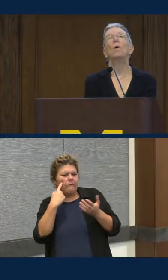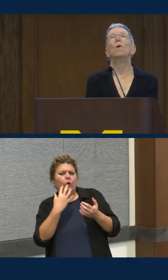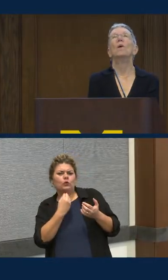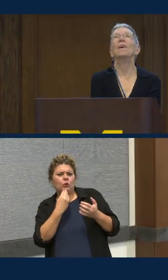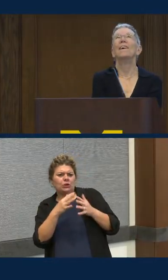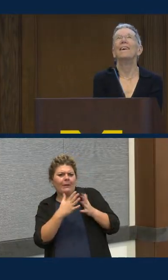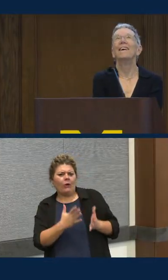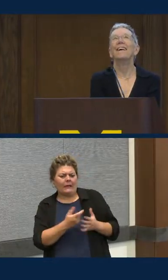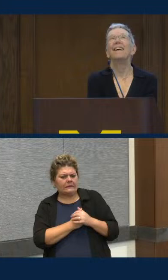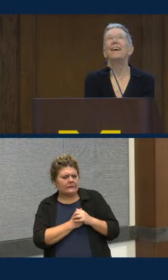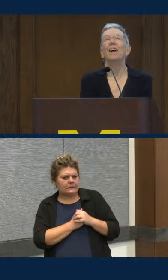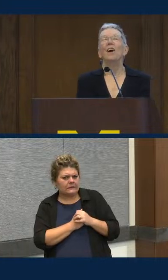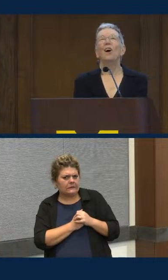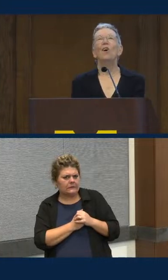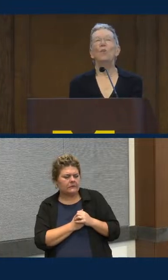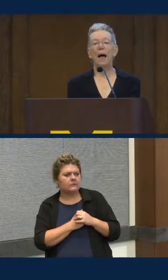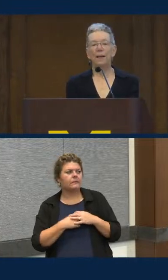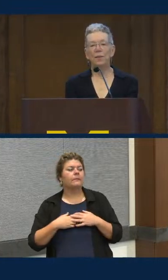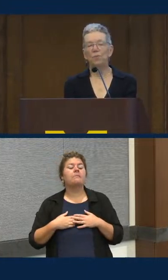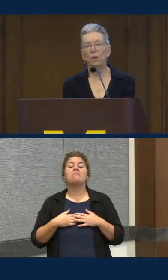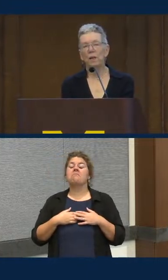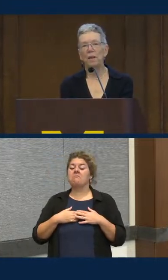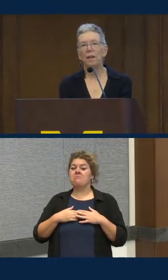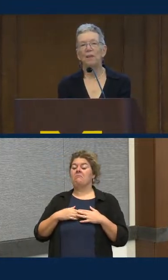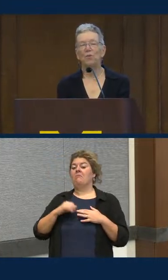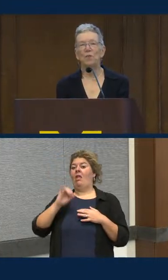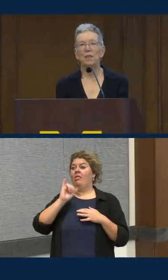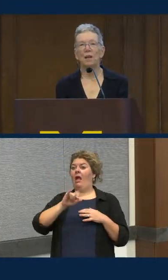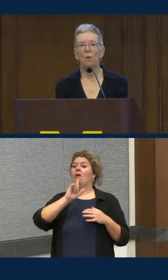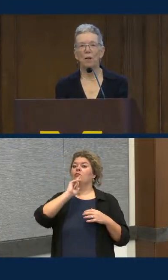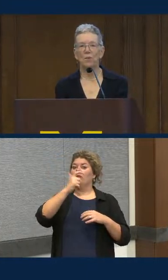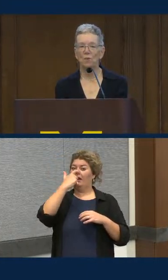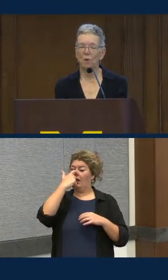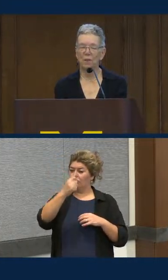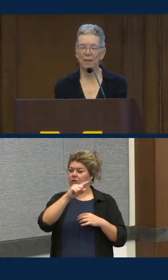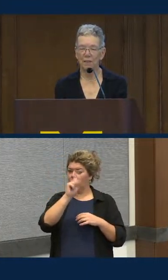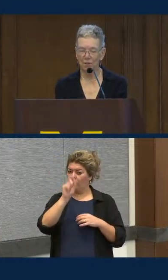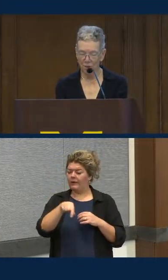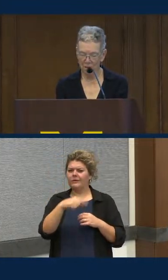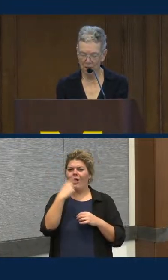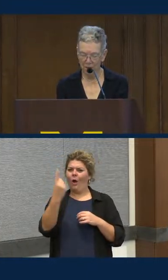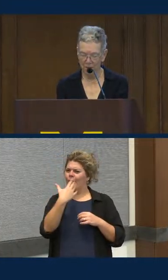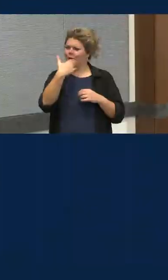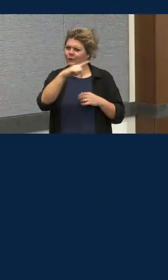Jewish Americans and your interest? That is really an interest question.